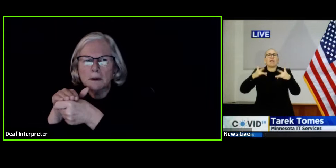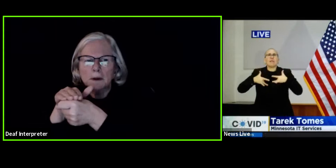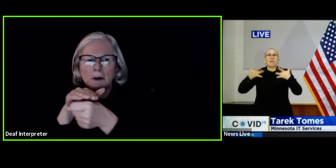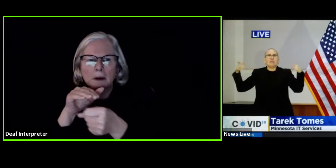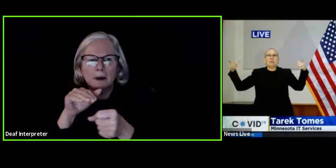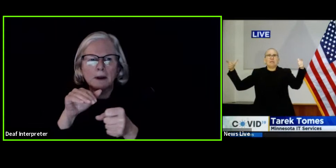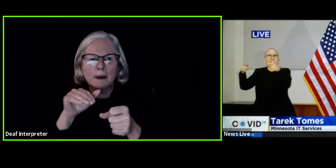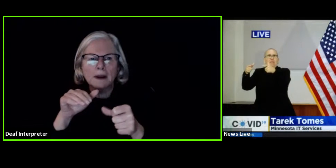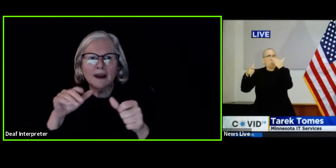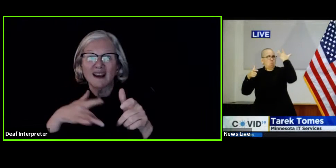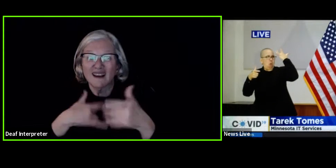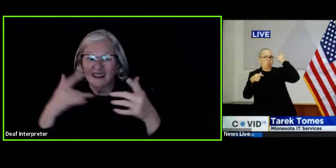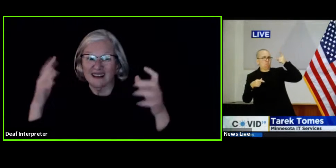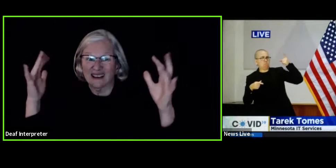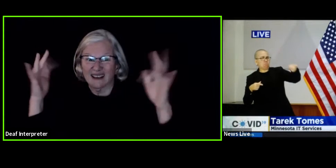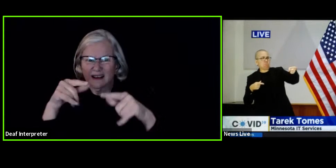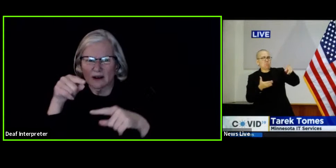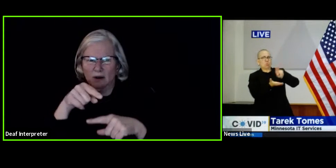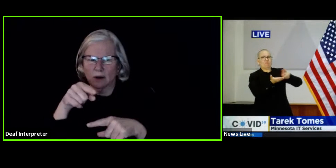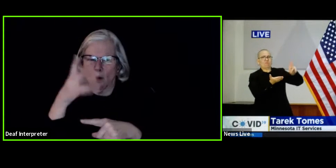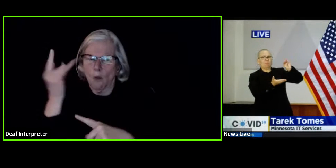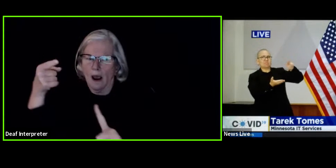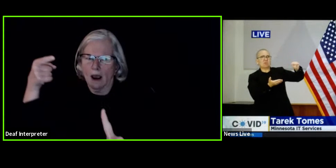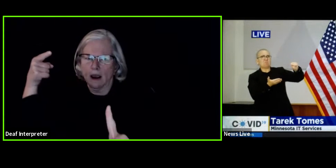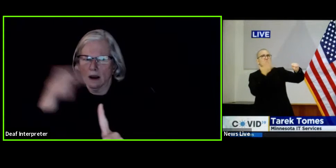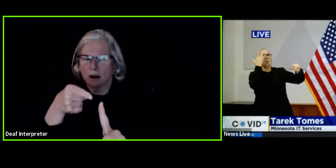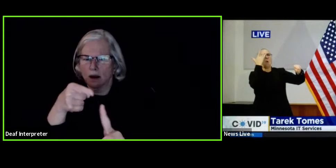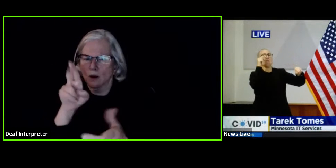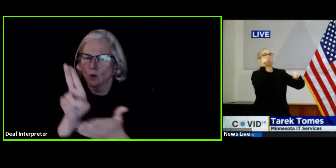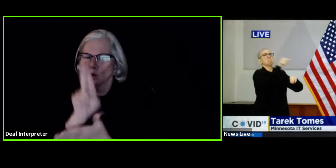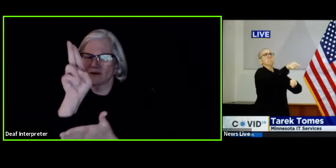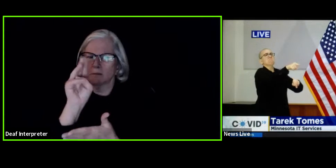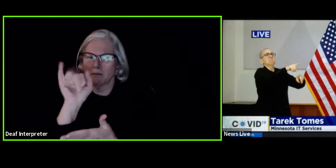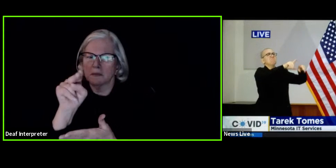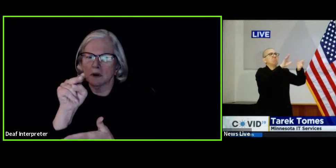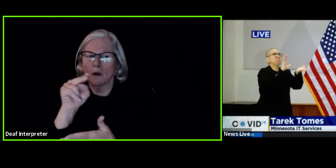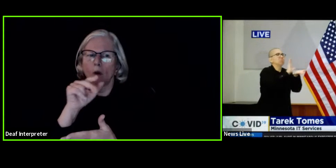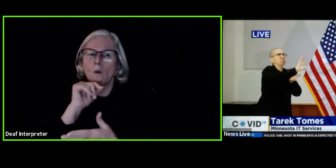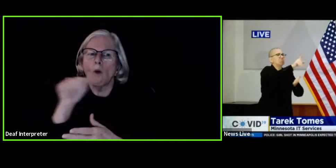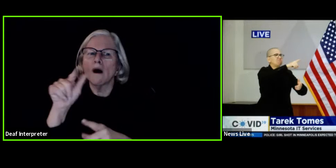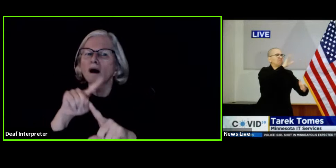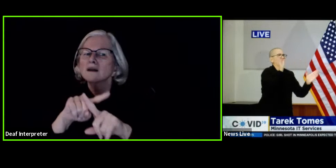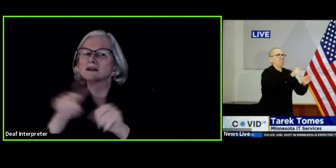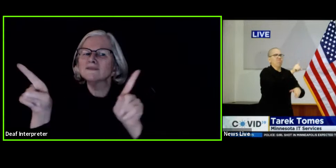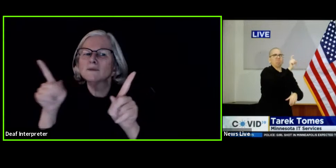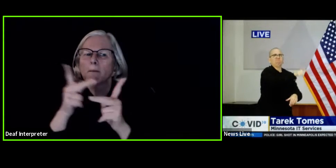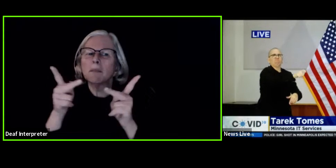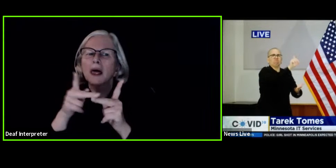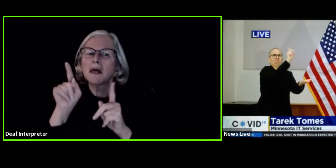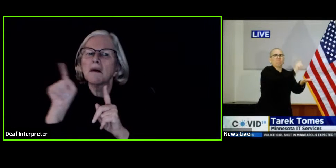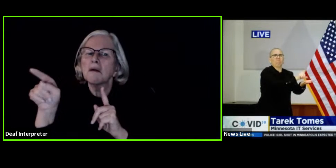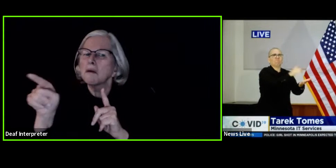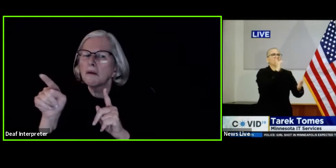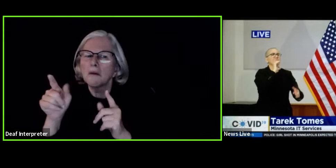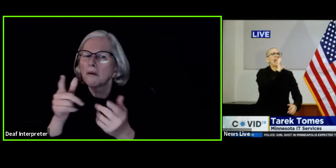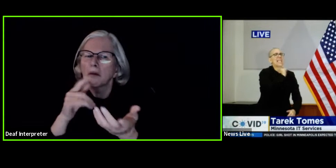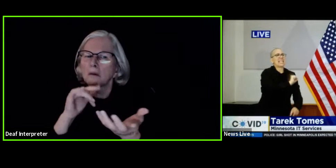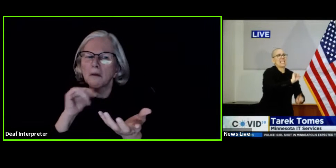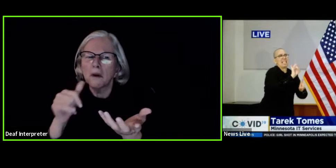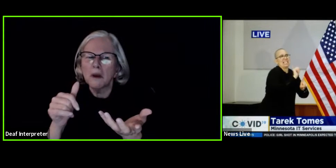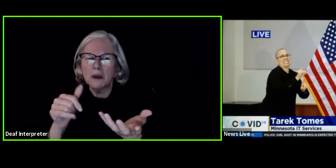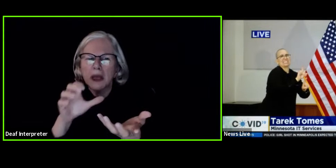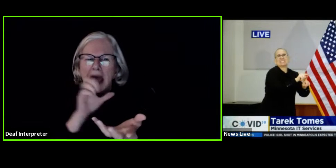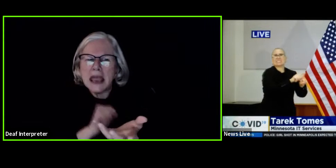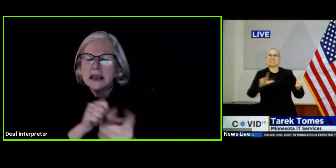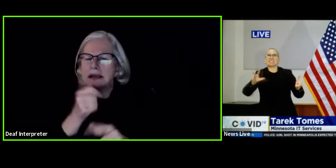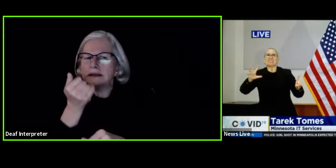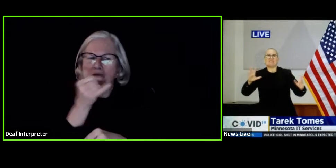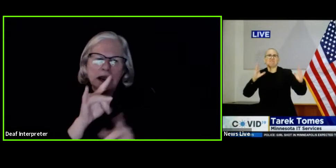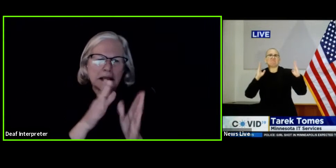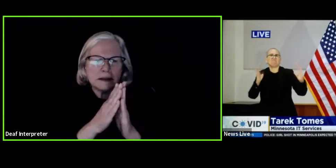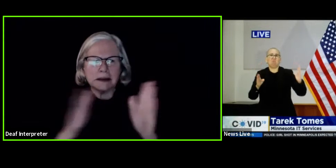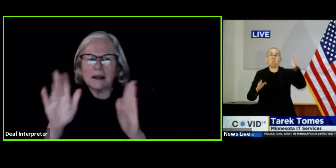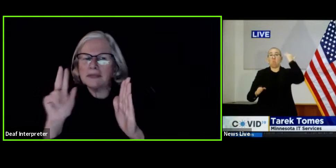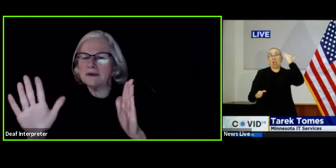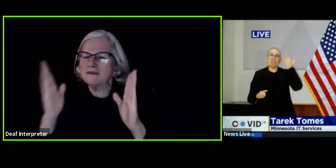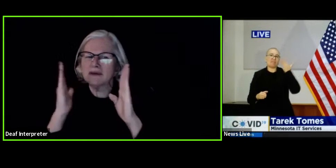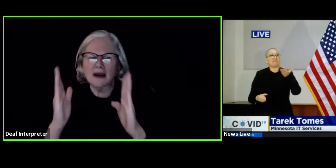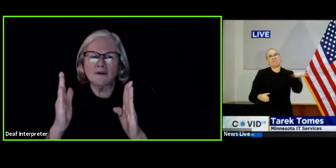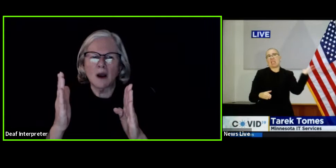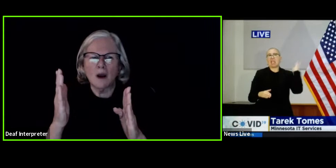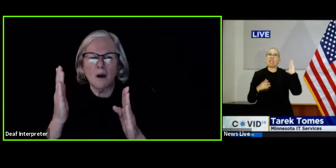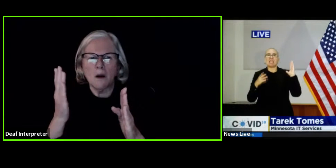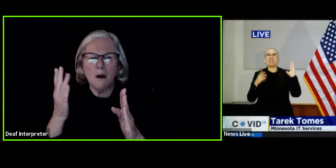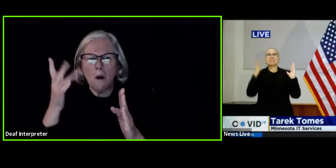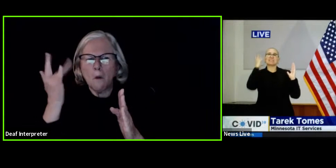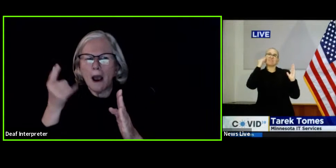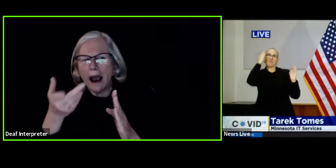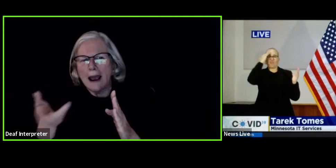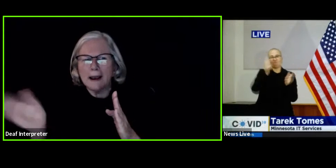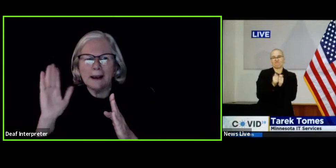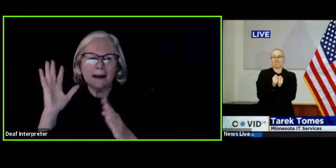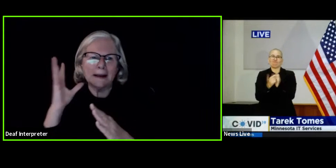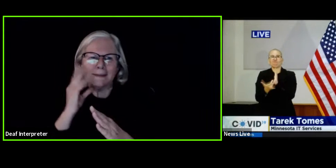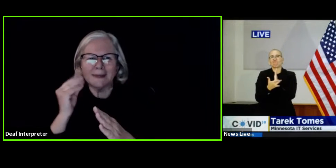≫ NO, THAT IS AN EXCELLENT QUESTION AND THAT IS EXACTLY